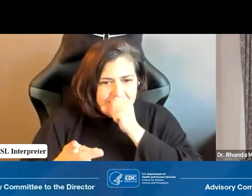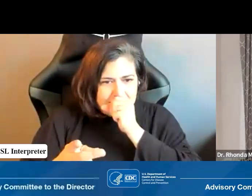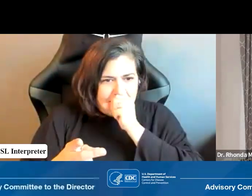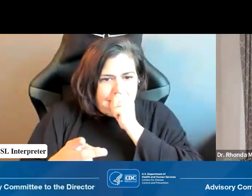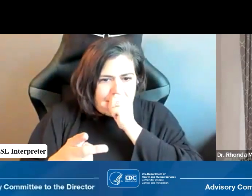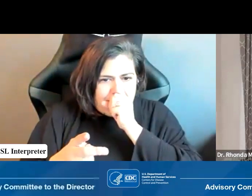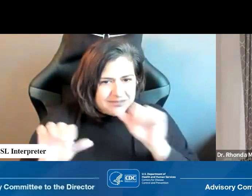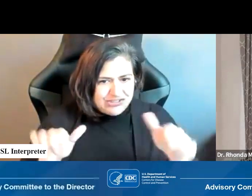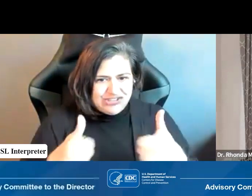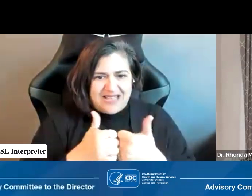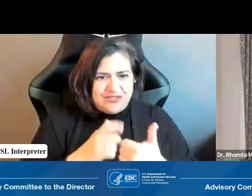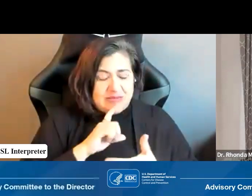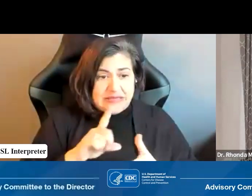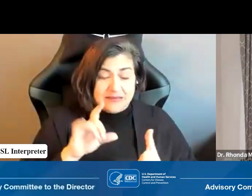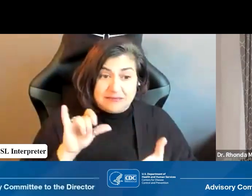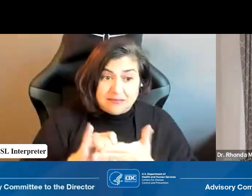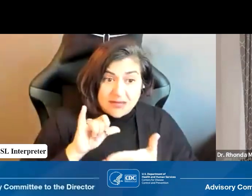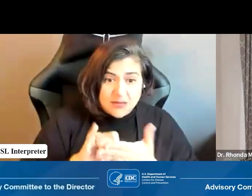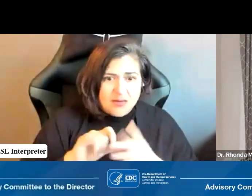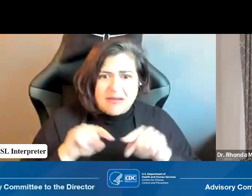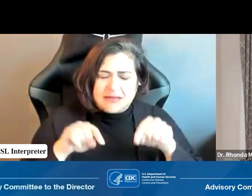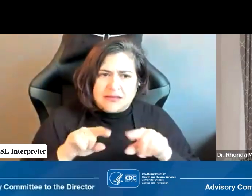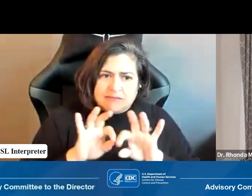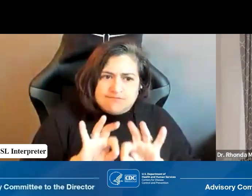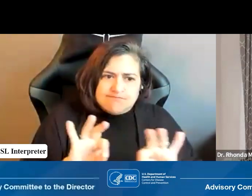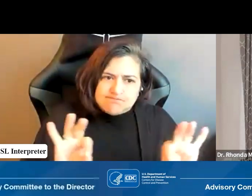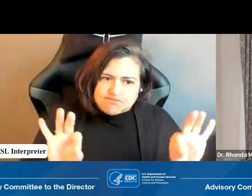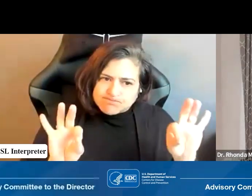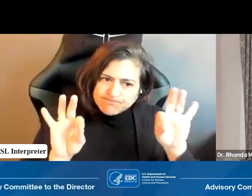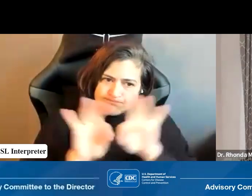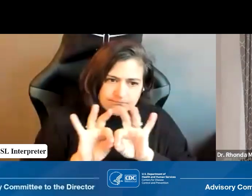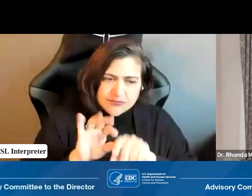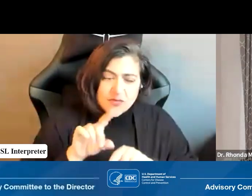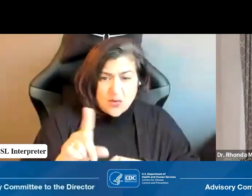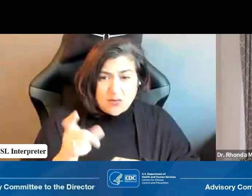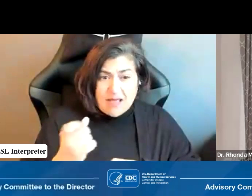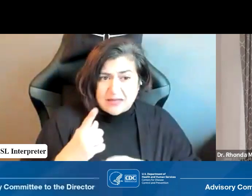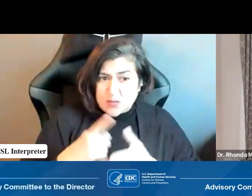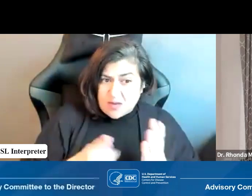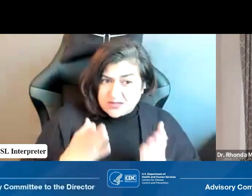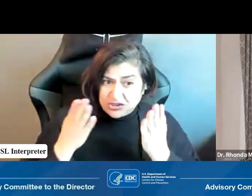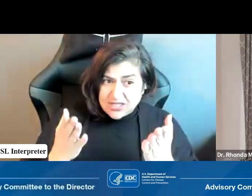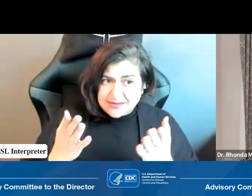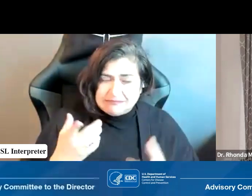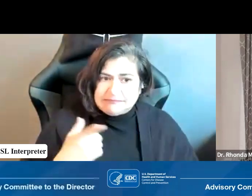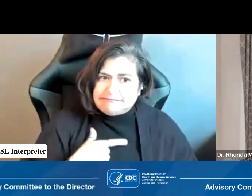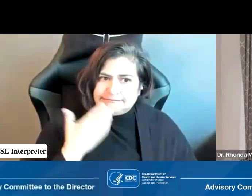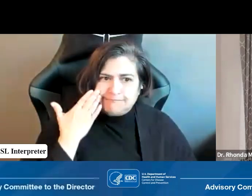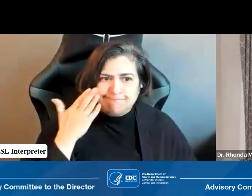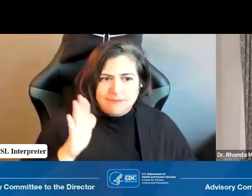but this is so incredibly important. And you ask, what would we suggest? I don't know all the things that you have to do.